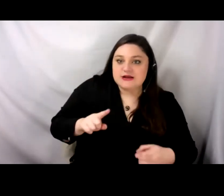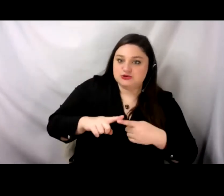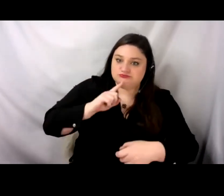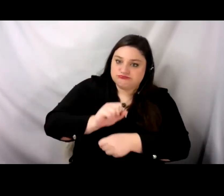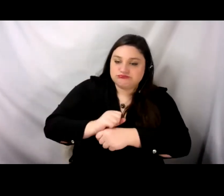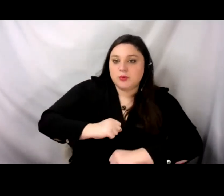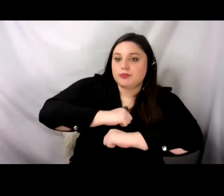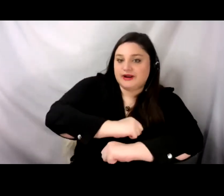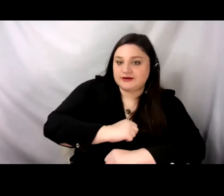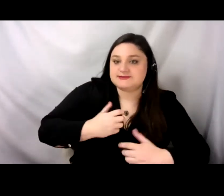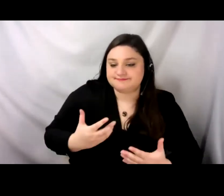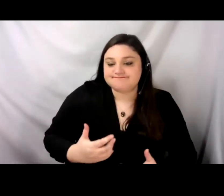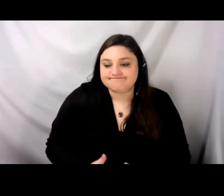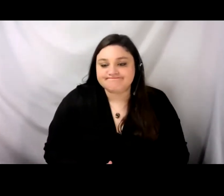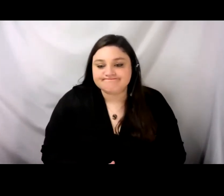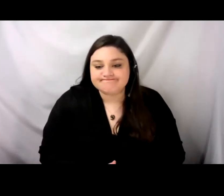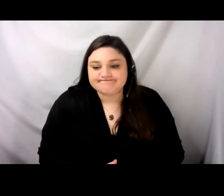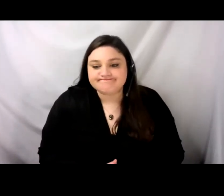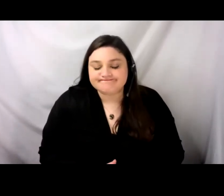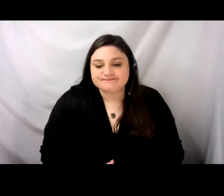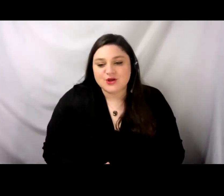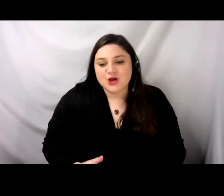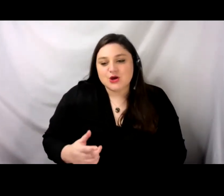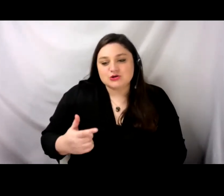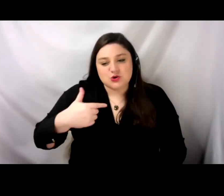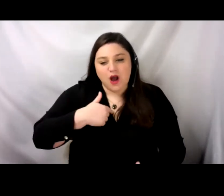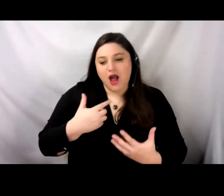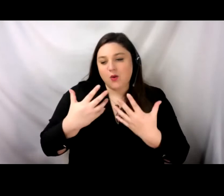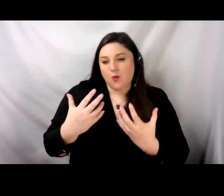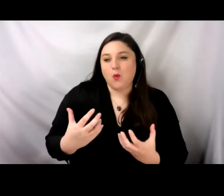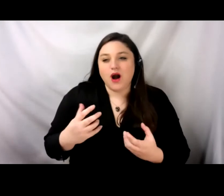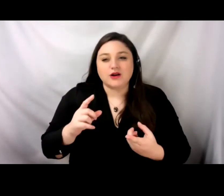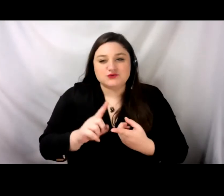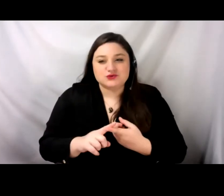because mainstream is talking